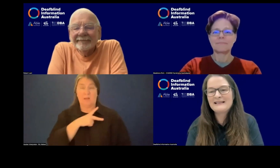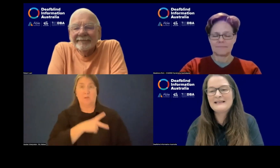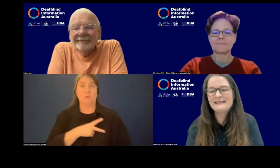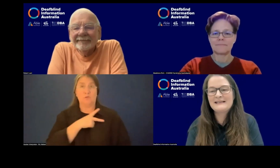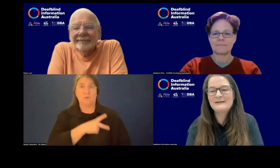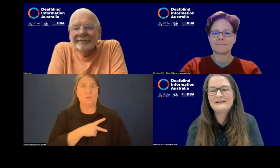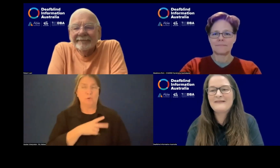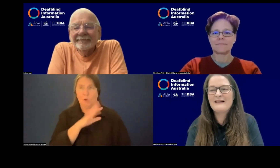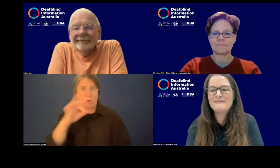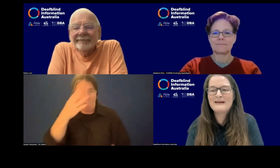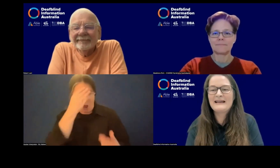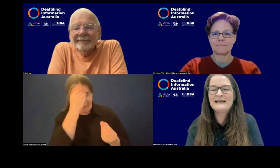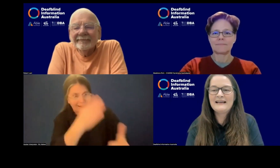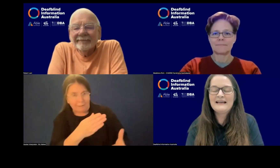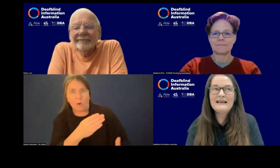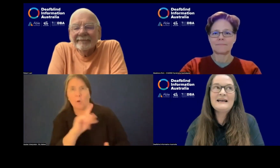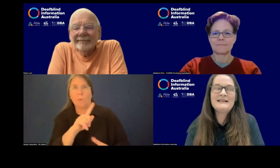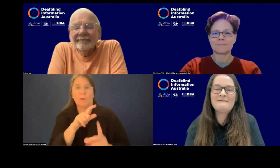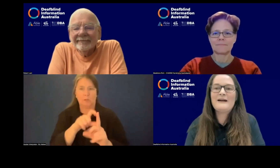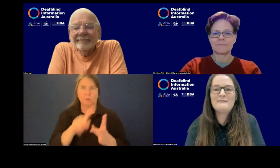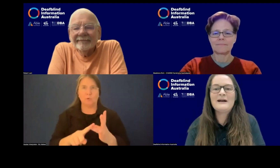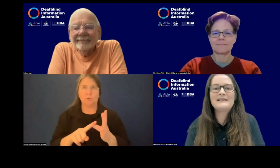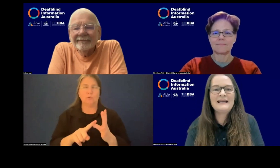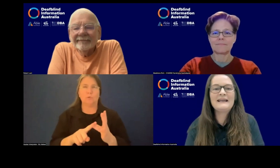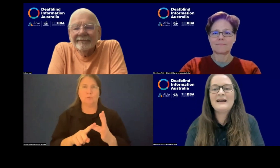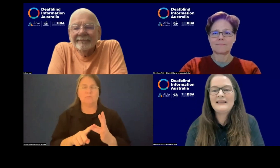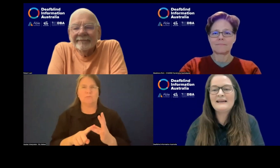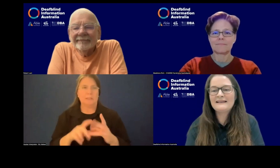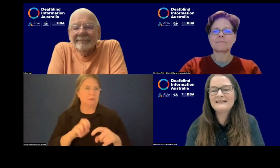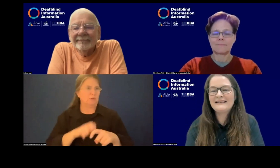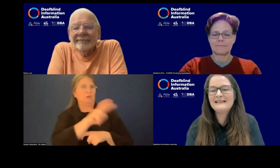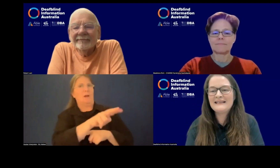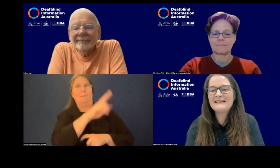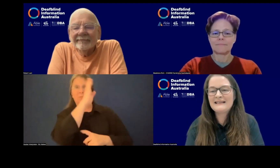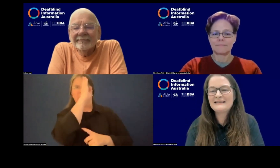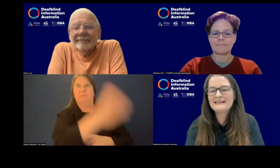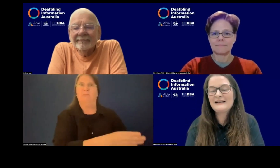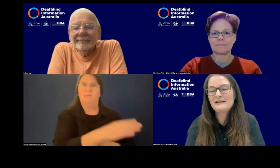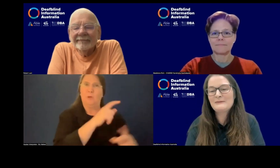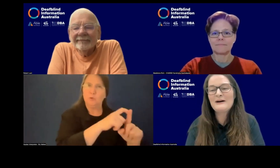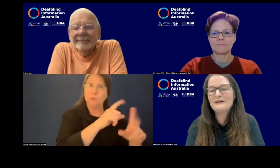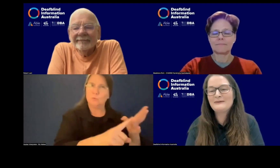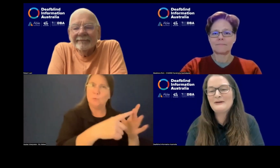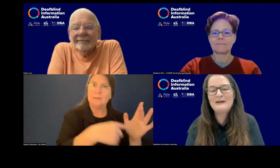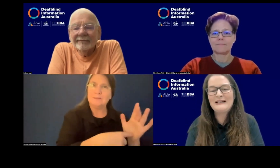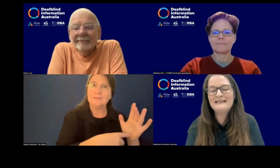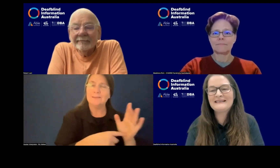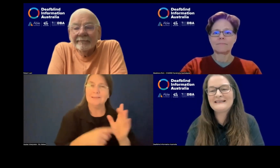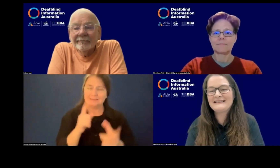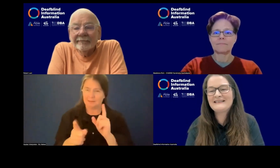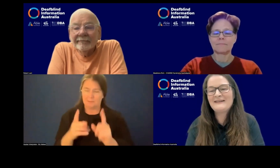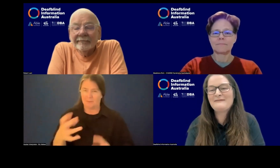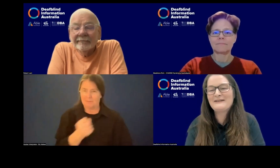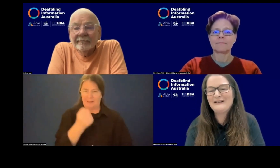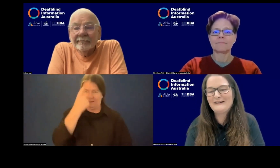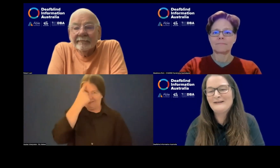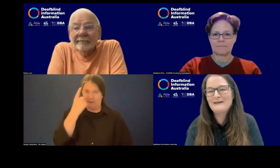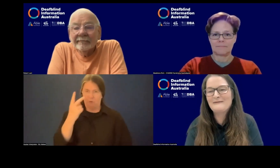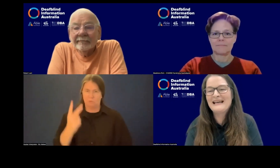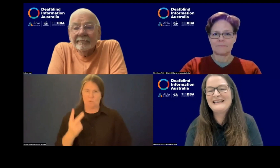and are still developing a deafblind mindset, I think. And it takes a while, you have to learn along the way.